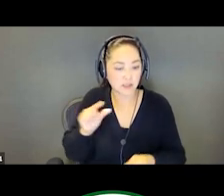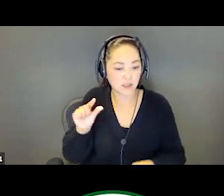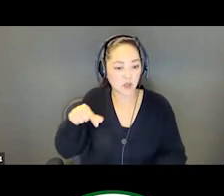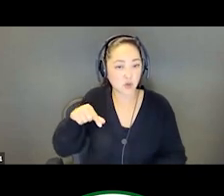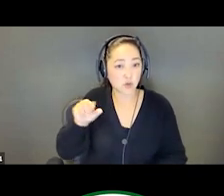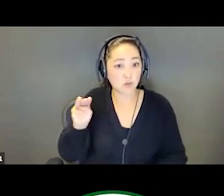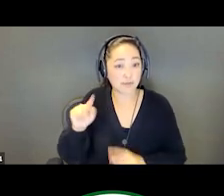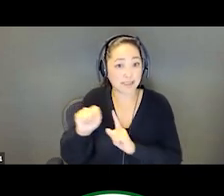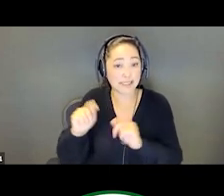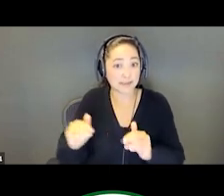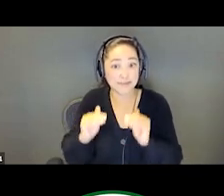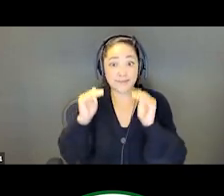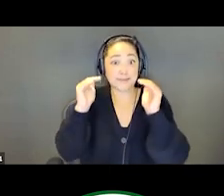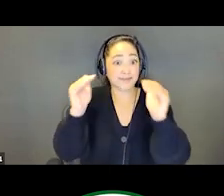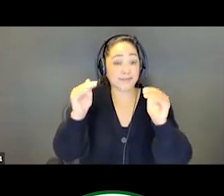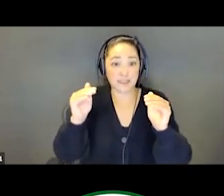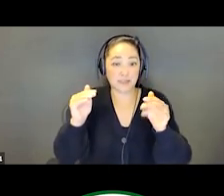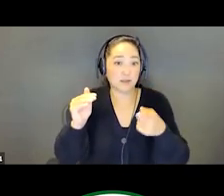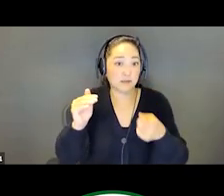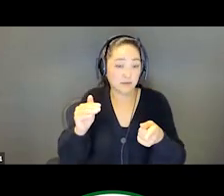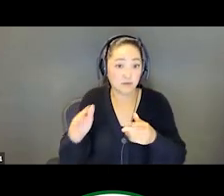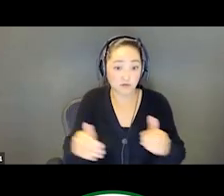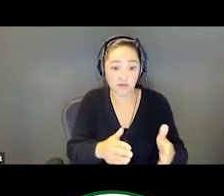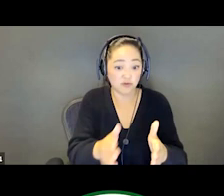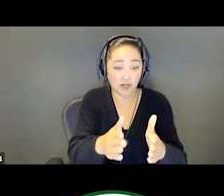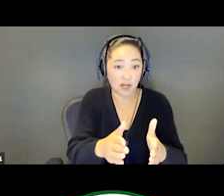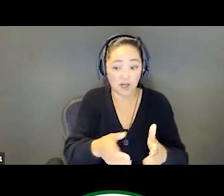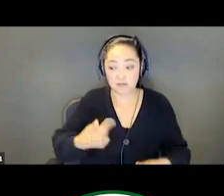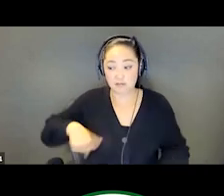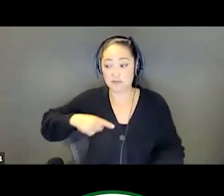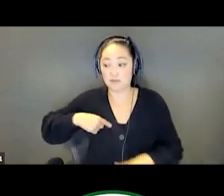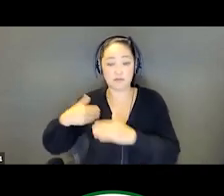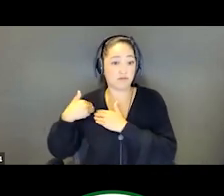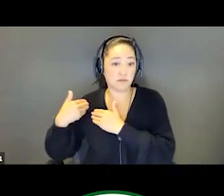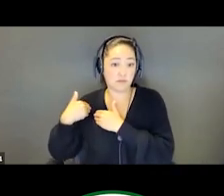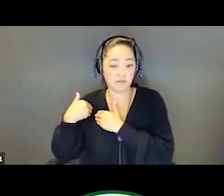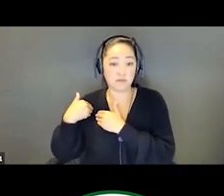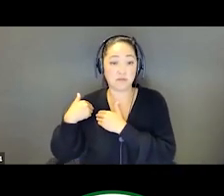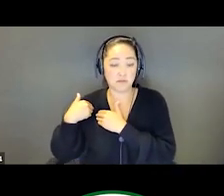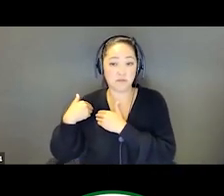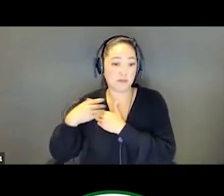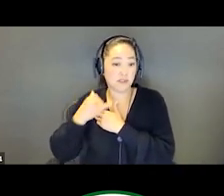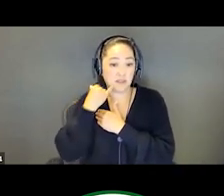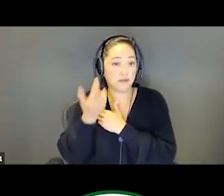the organization put the trust and Basically, we were responsible for anything that would happen on that day.